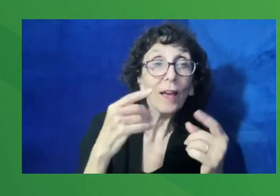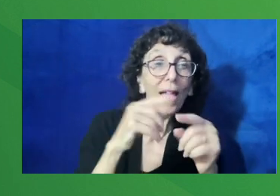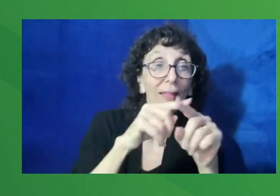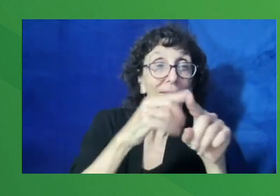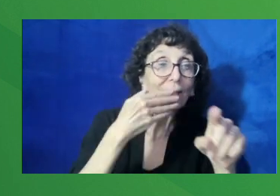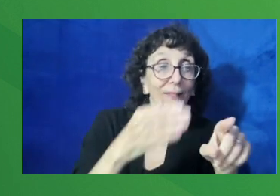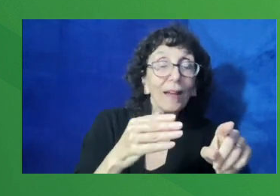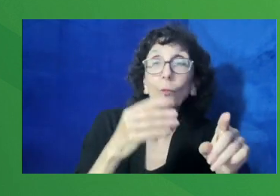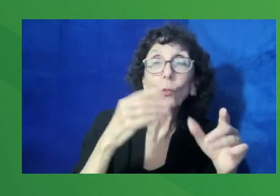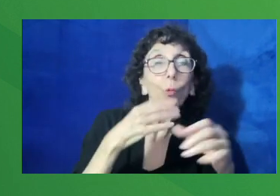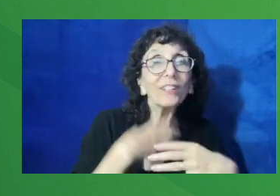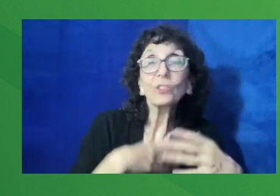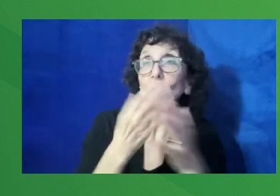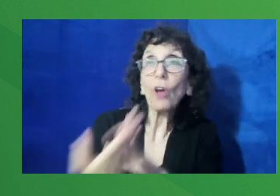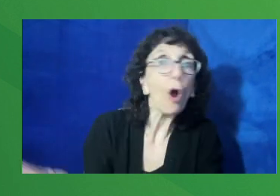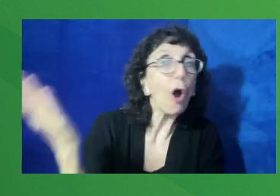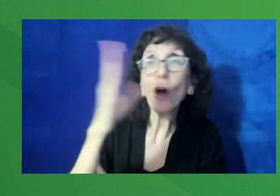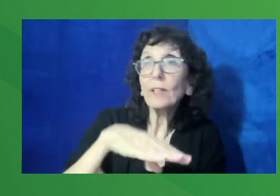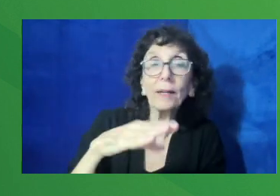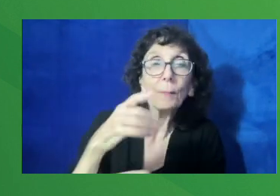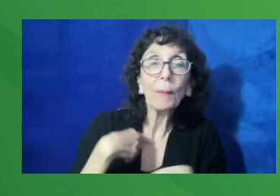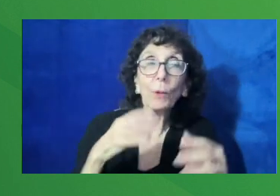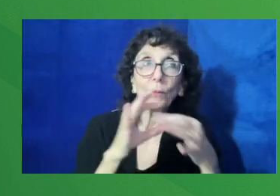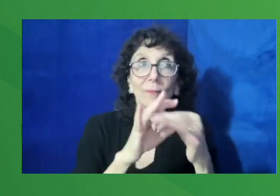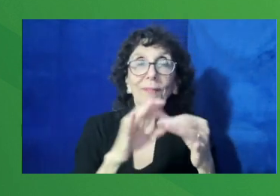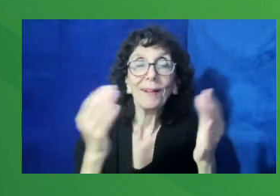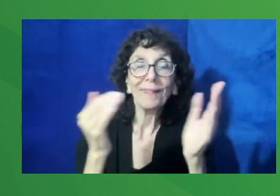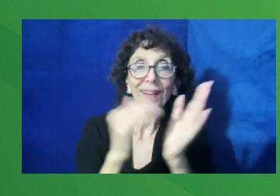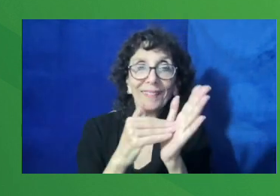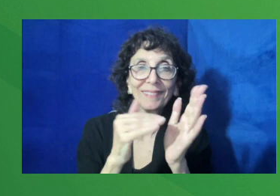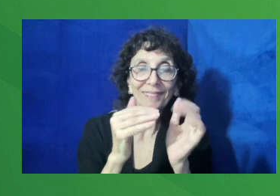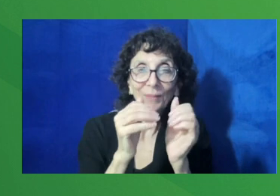summit. Maybe we'll work with the Smithsonian on that together in the future. But in the meantime,